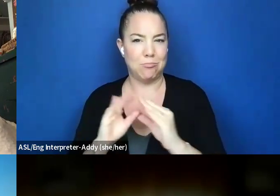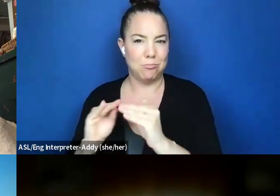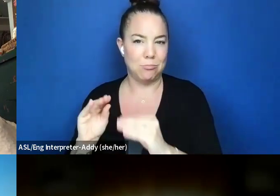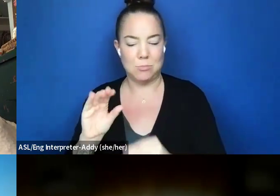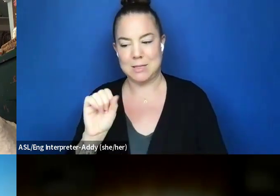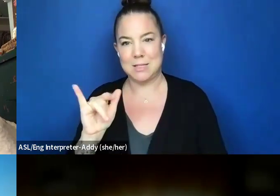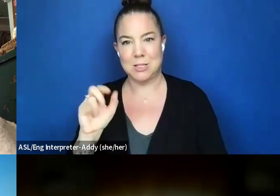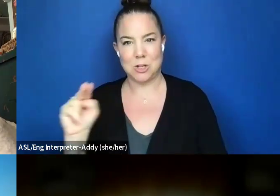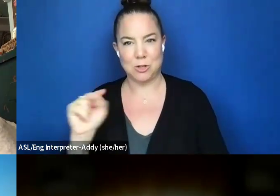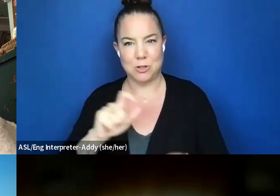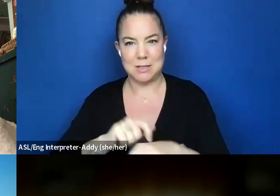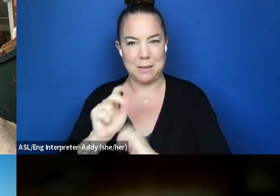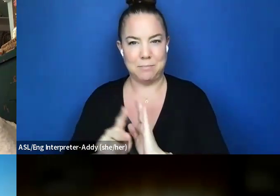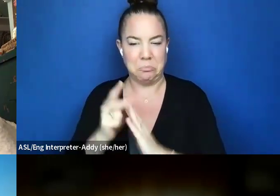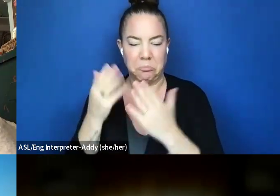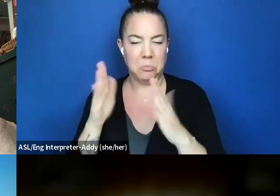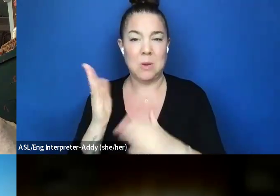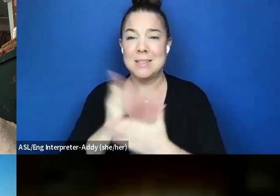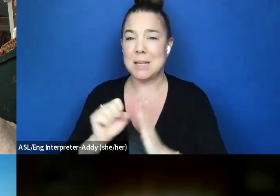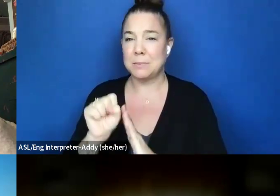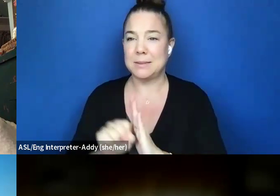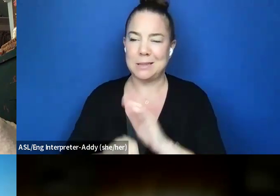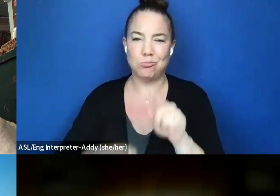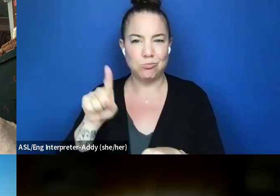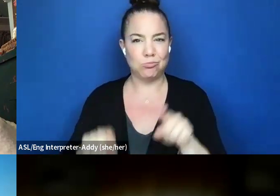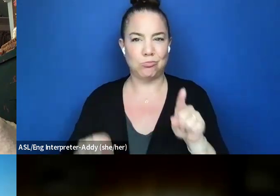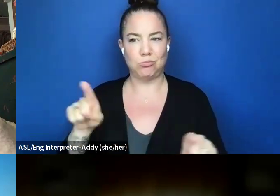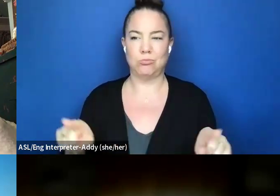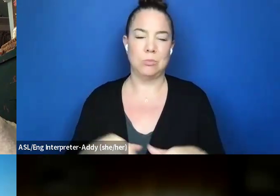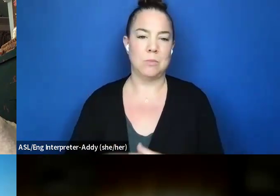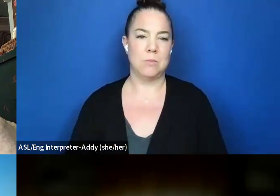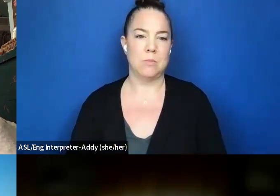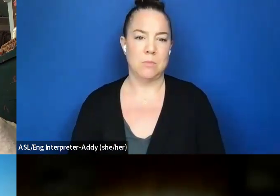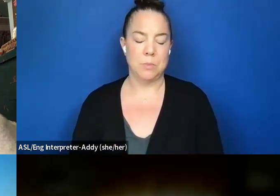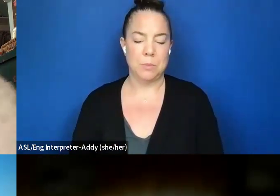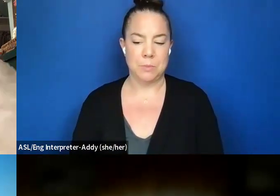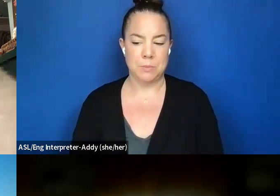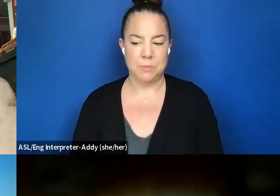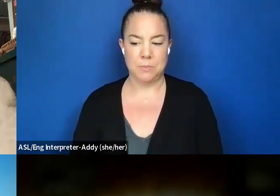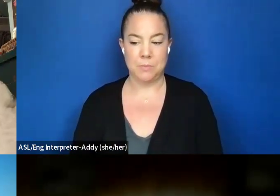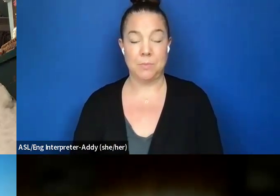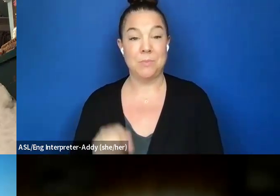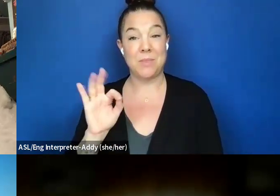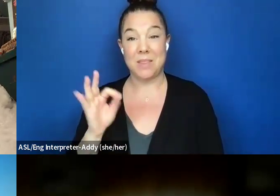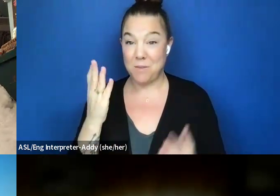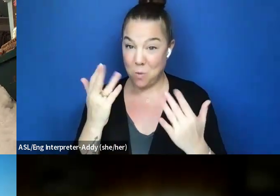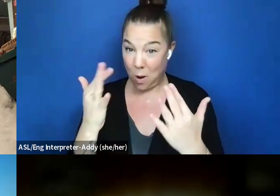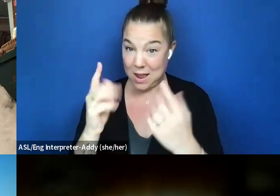Brooke Wilson (she/her): I I've been in a couple of States, and those are a couple of timeframe references. Brooke Wilson (she/her): But if you wait until those folks are